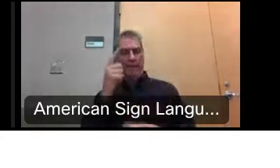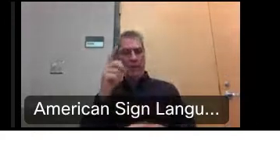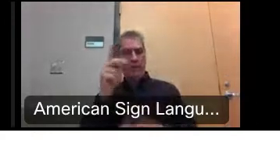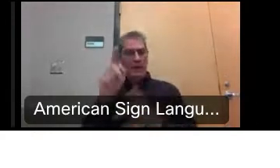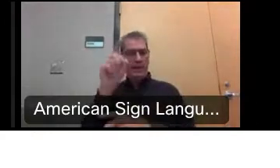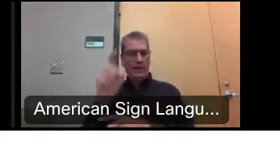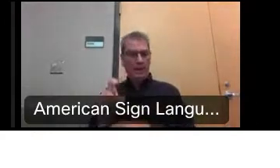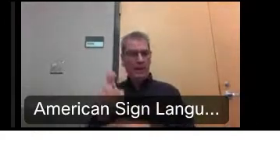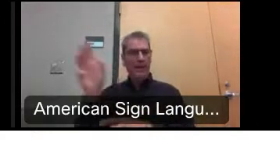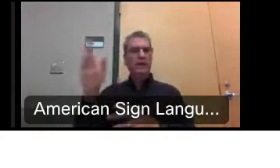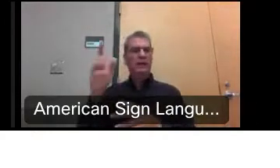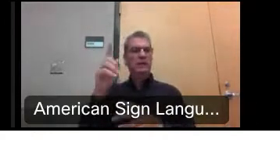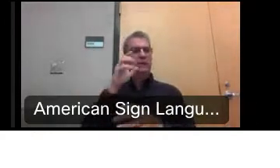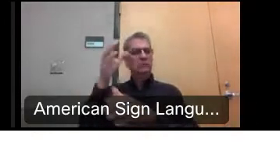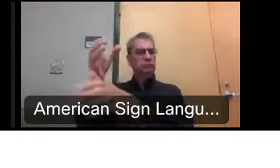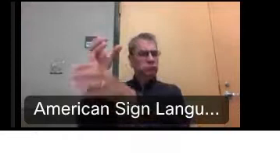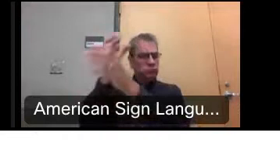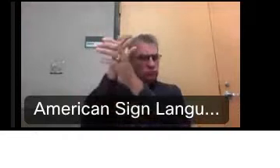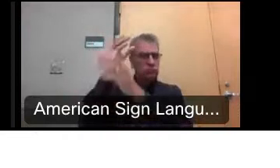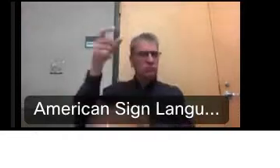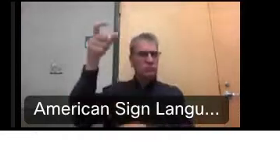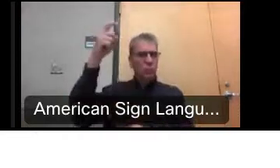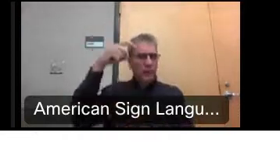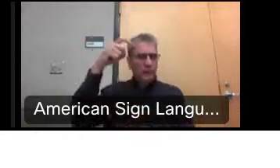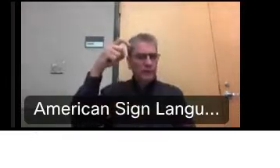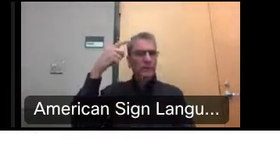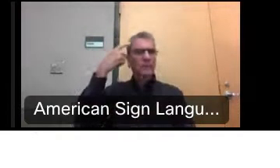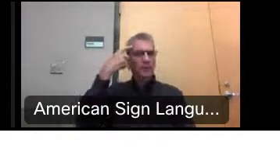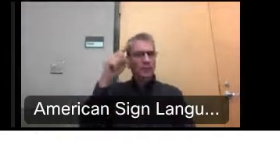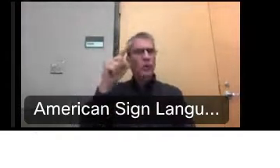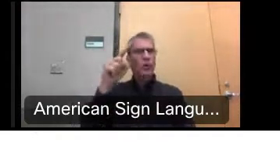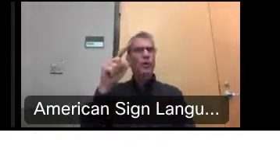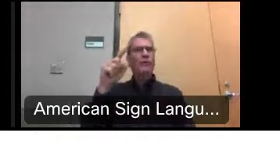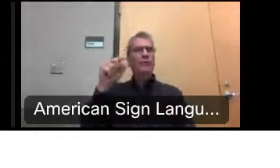And his wisdom throughout this pandemic. Dr, Cynthia and his team played an integral